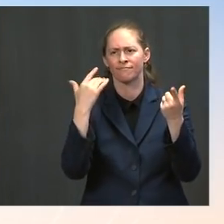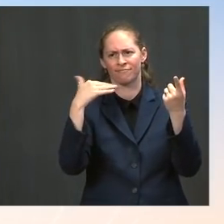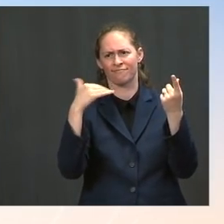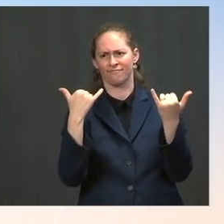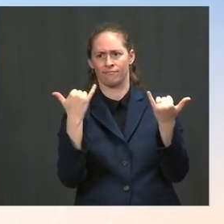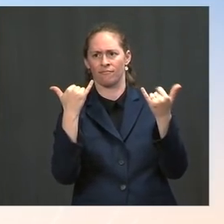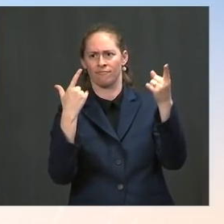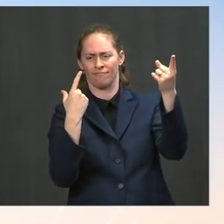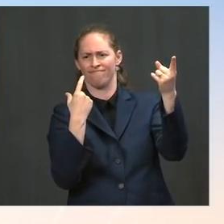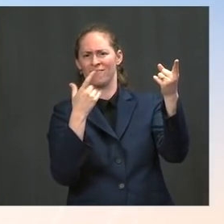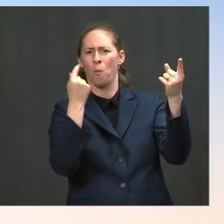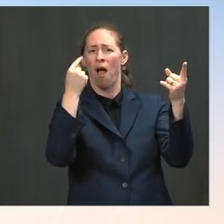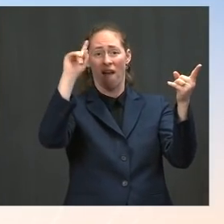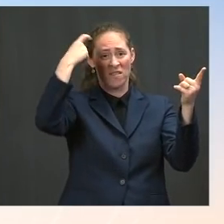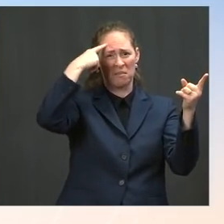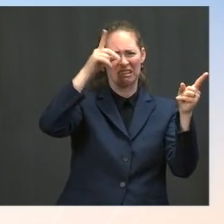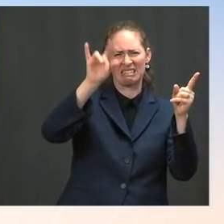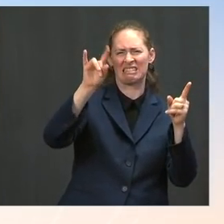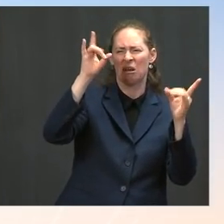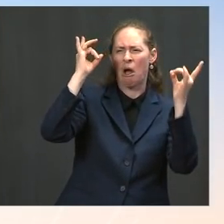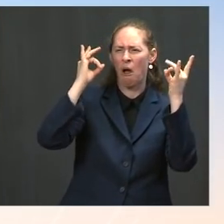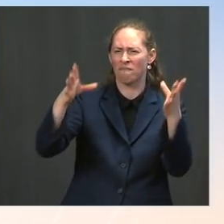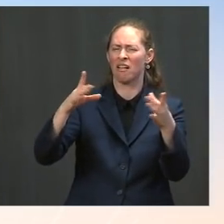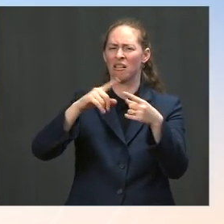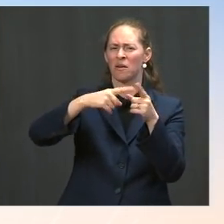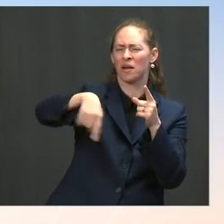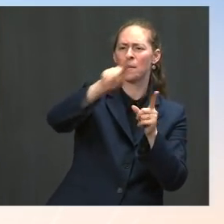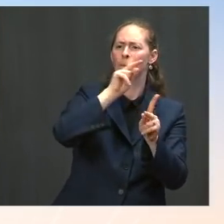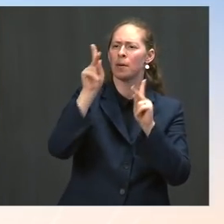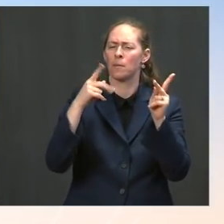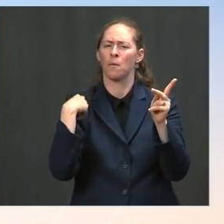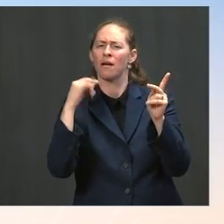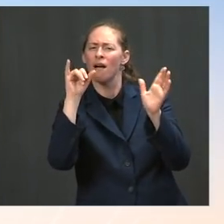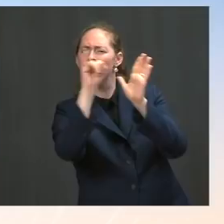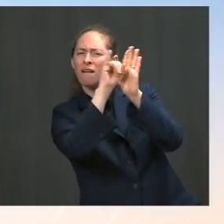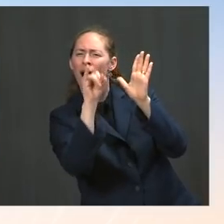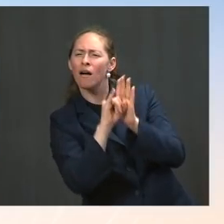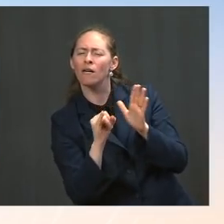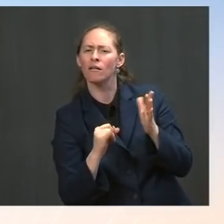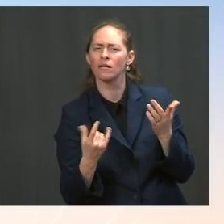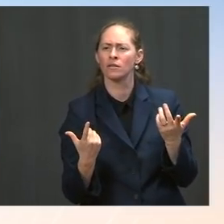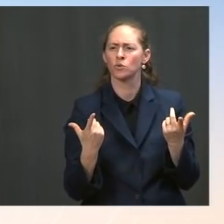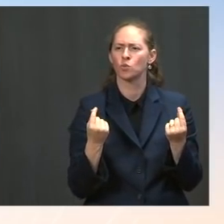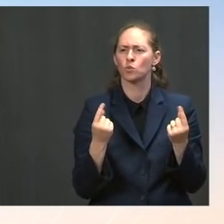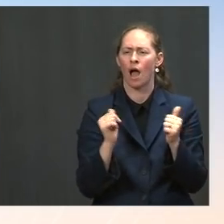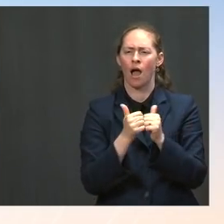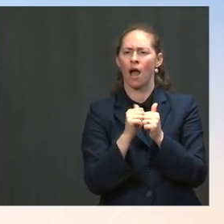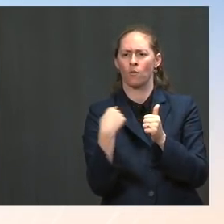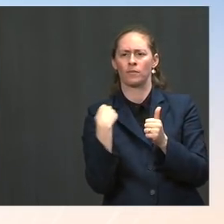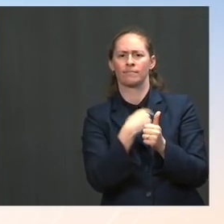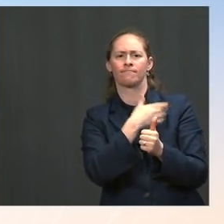to identify the most effective way to get remittances directly into the hands of the Cuban people. On the last piece, I would note